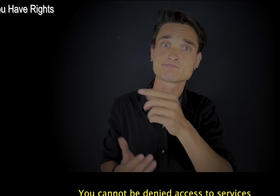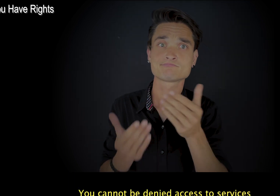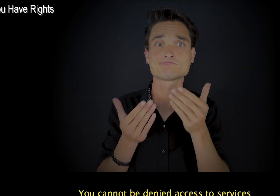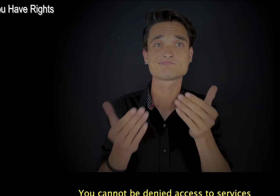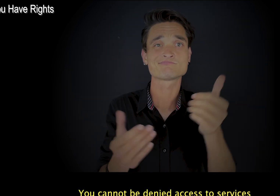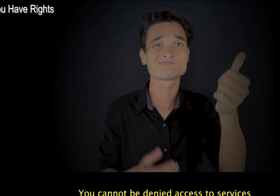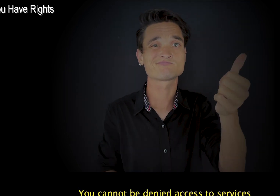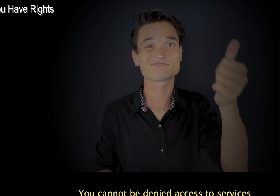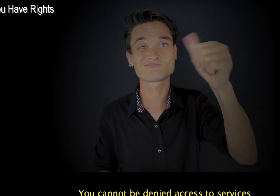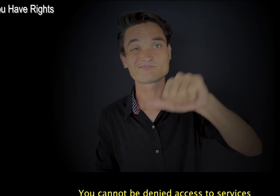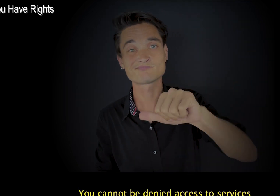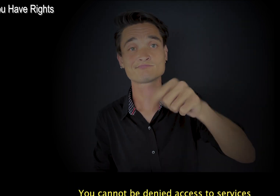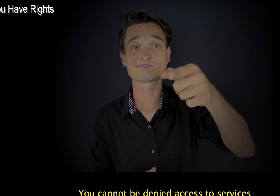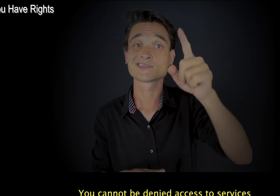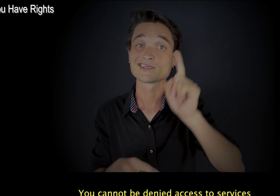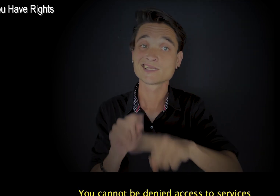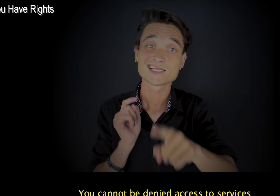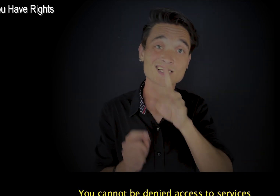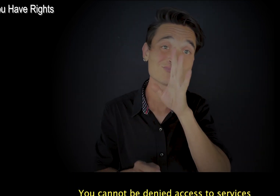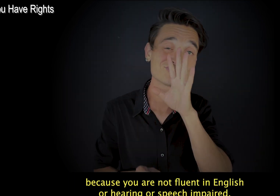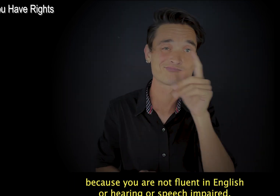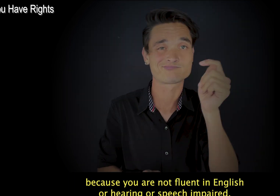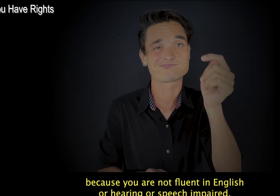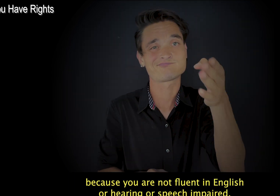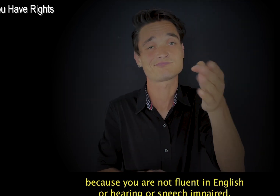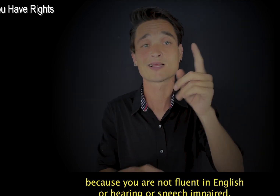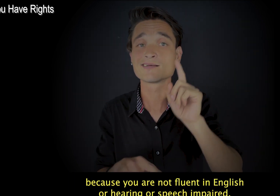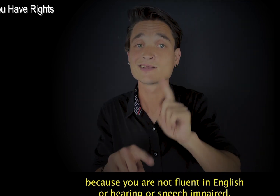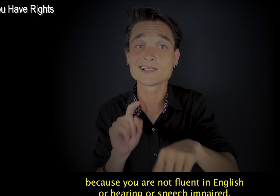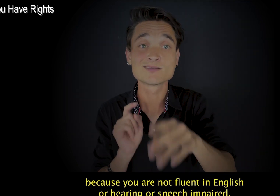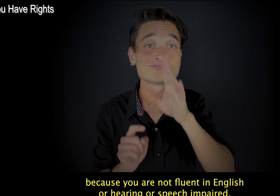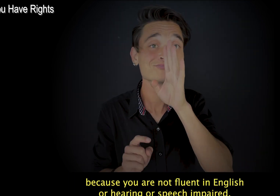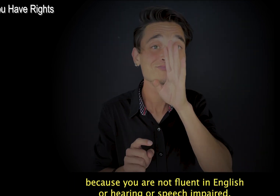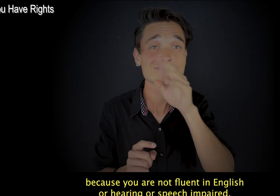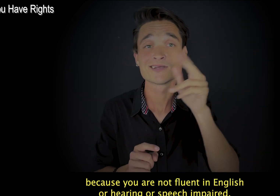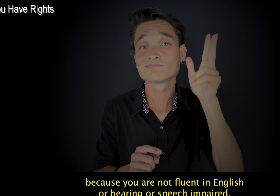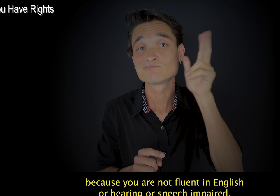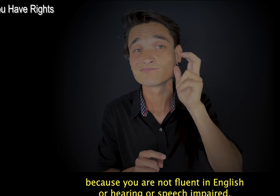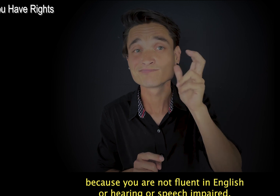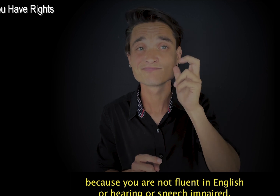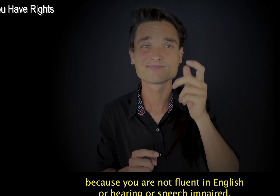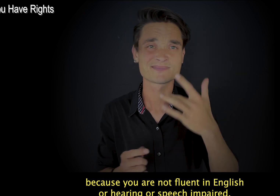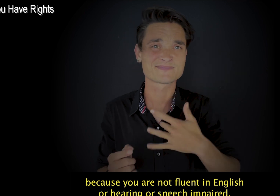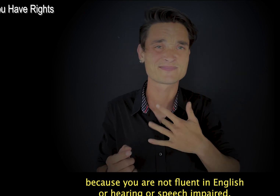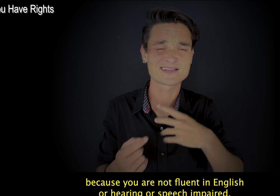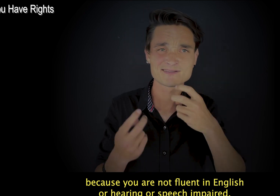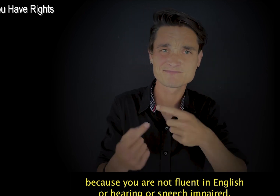You cannot be denied access to services because you are not fluent in English or hearing or speech impaired.